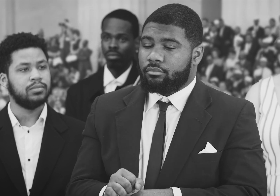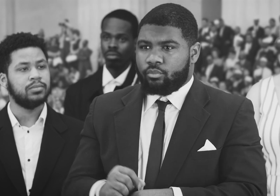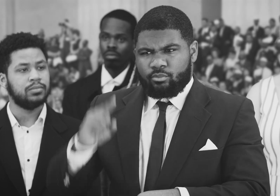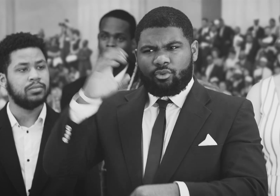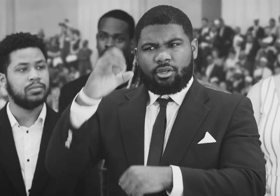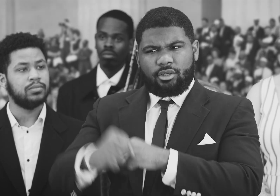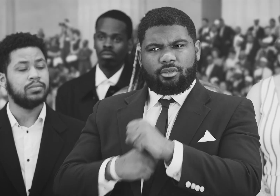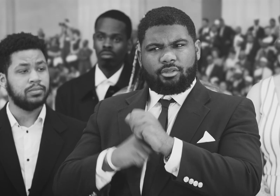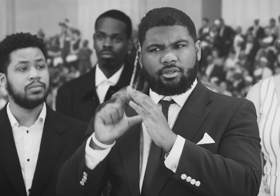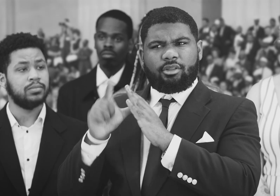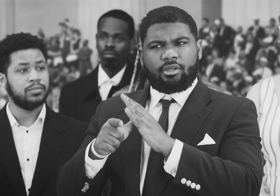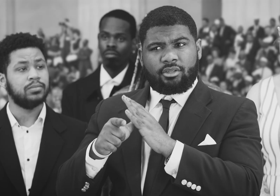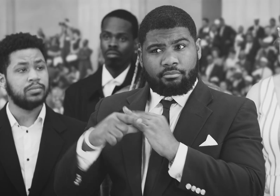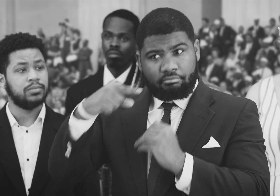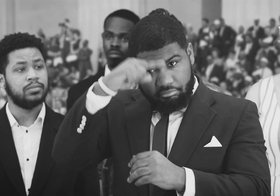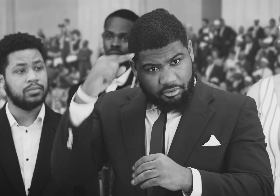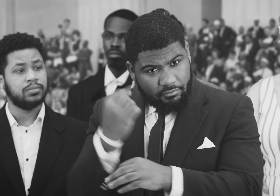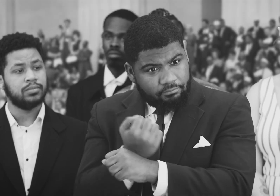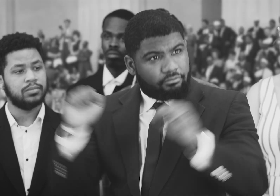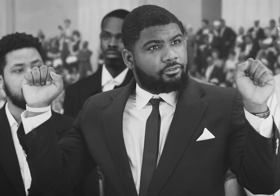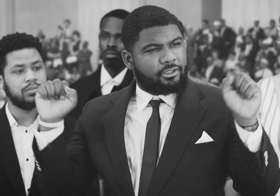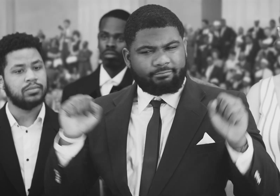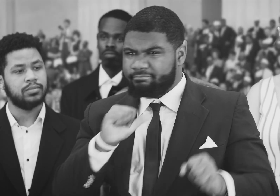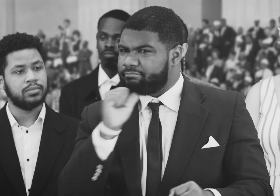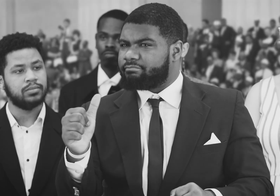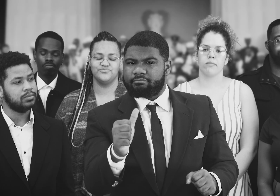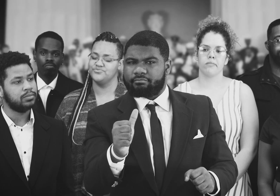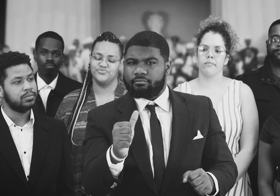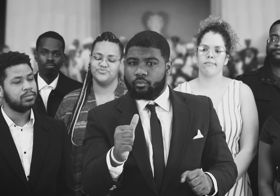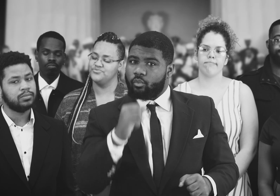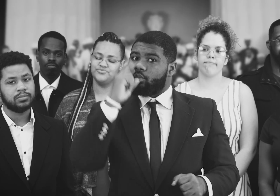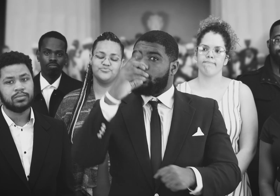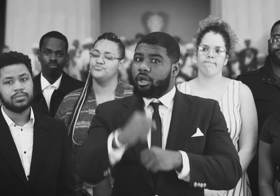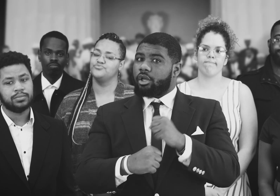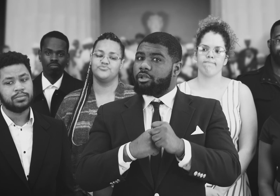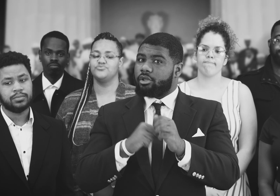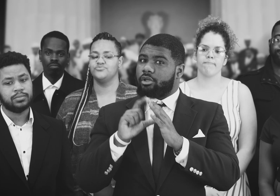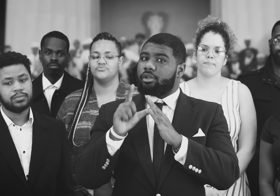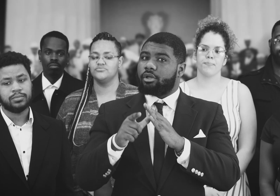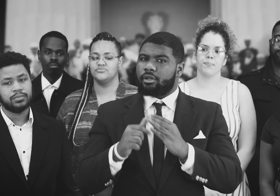But one hundred years later, the black individual still is not free. One hundred years later,